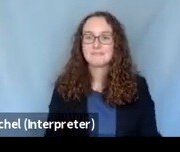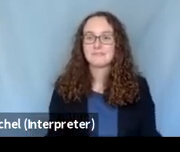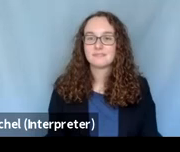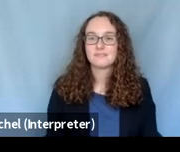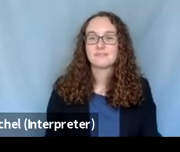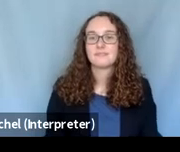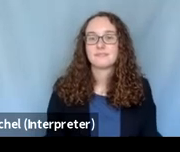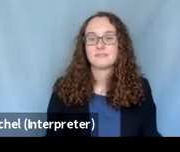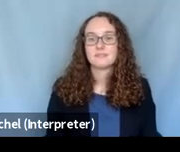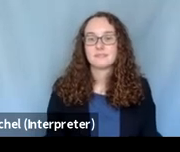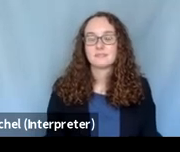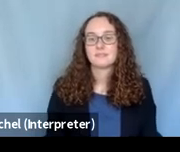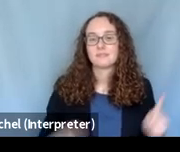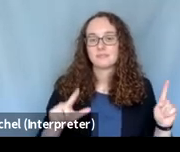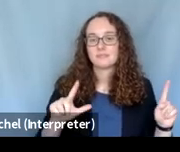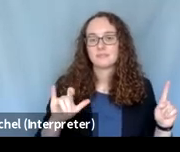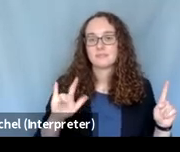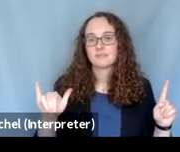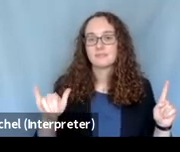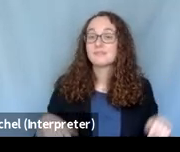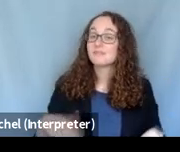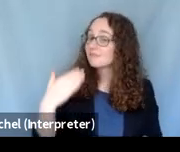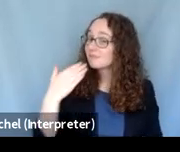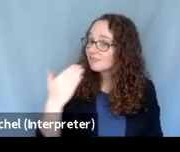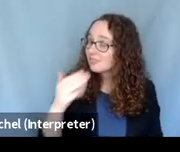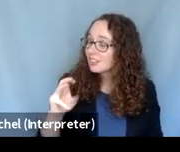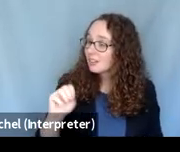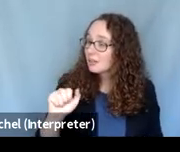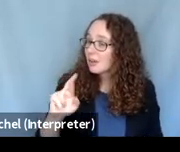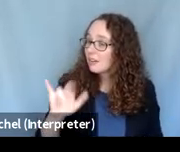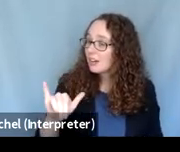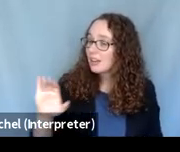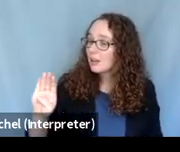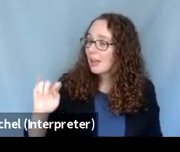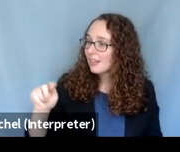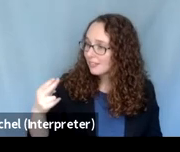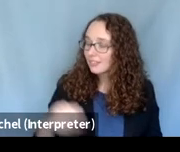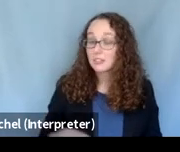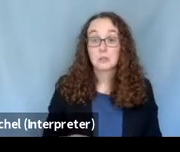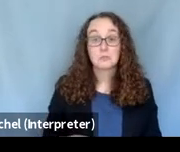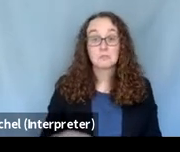Okay thank you Mary Beth and that that ends our presentation.